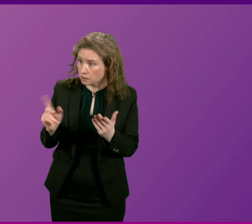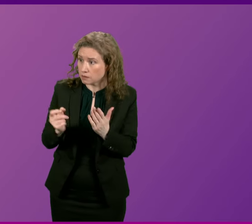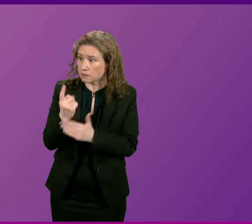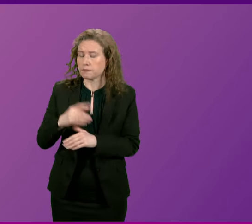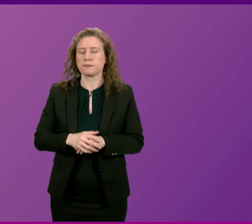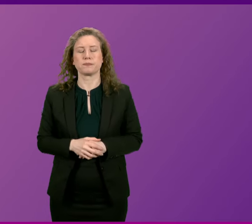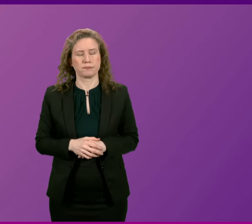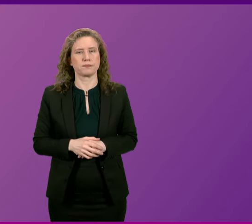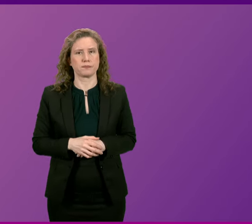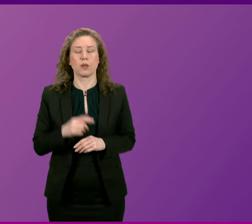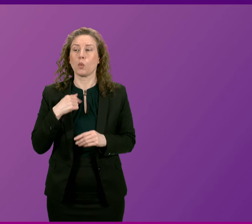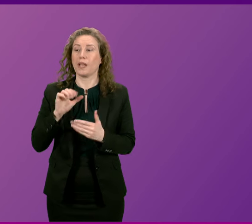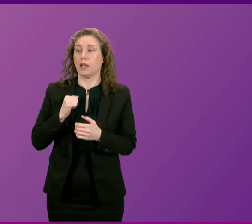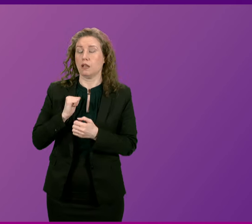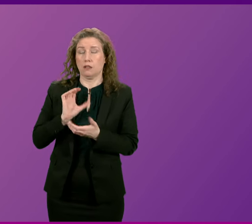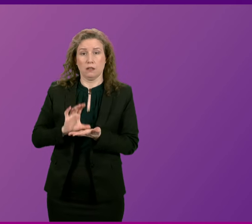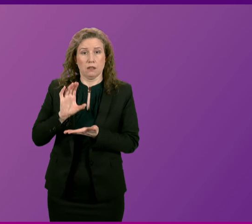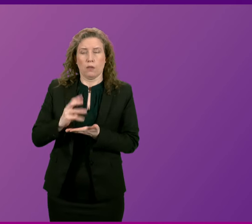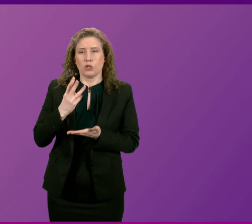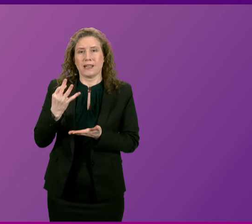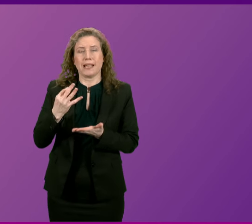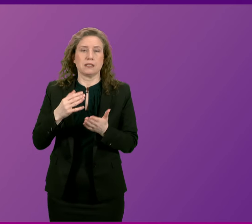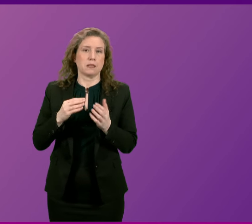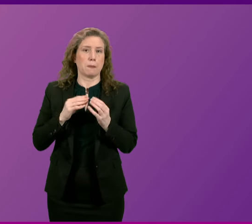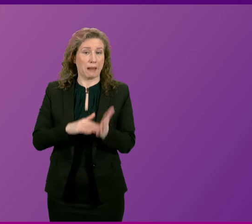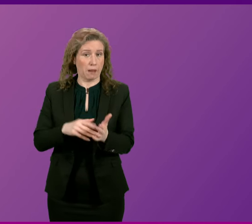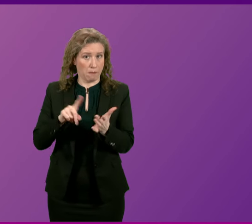We have committed more than £38 million for the development of new and expanded facilities